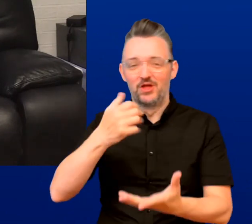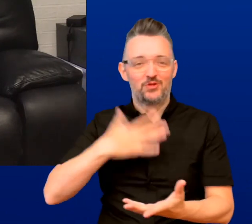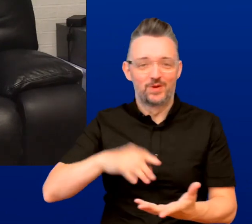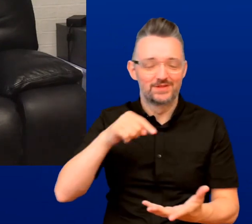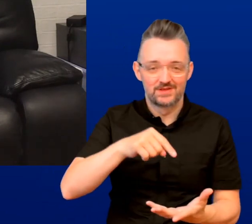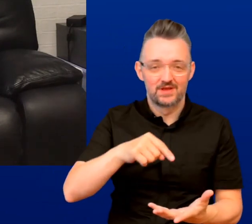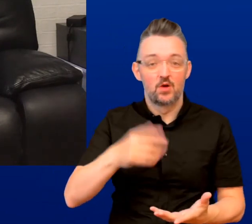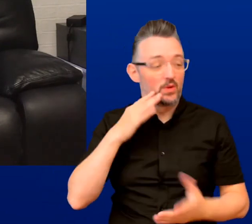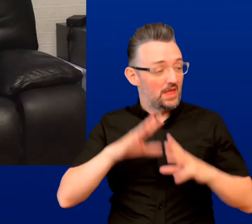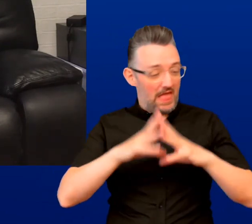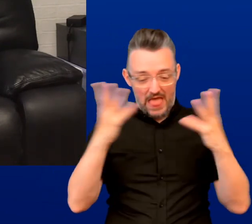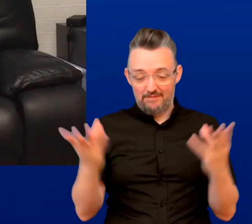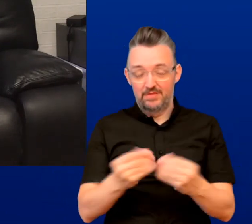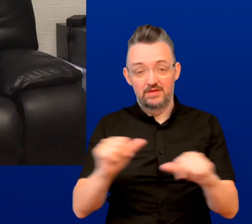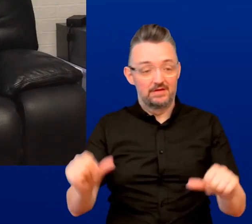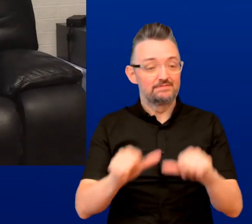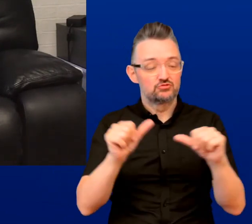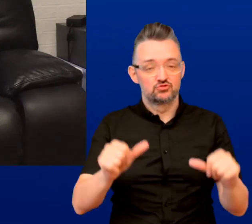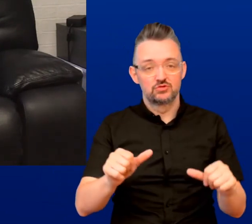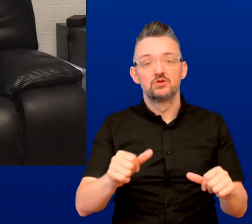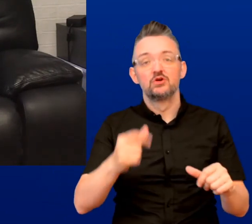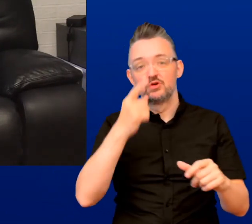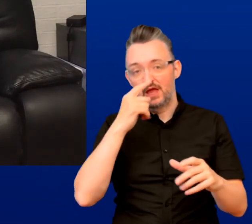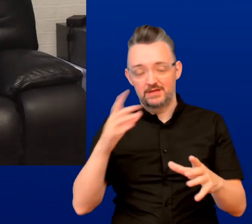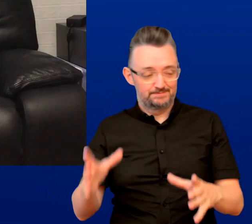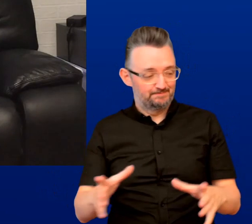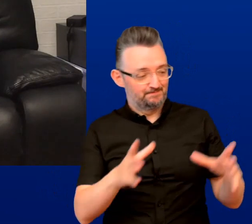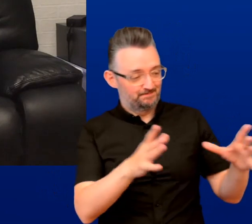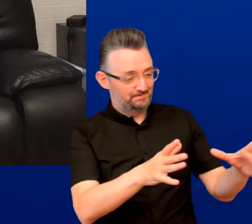Once you've cleaned up your work surface then you can put it safely in a corner